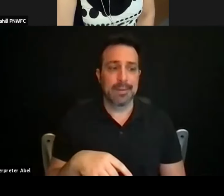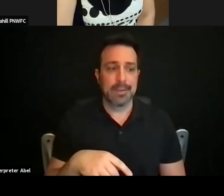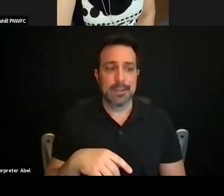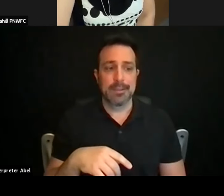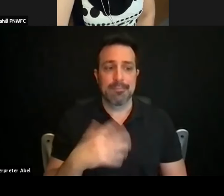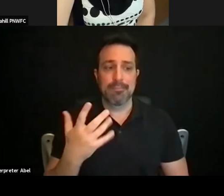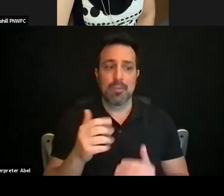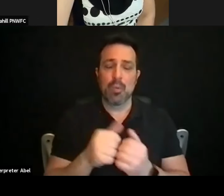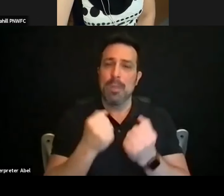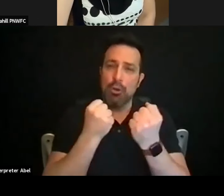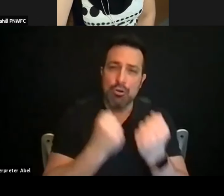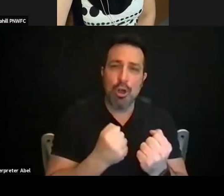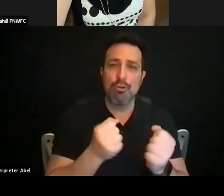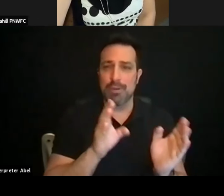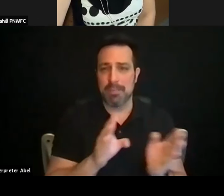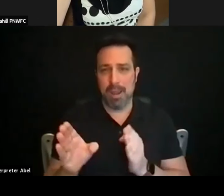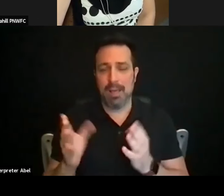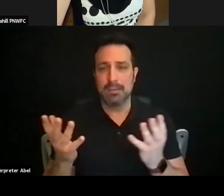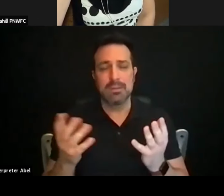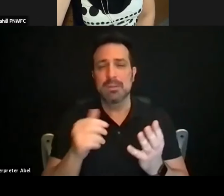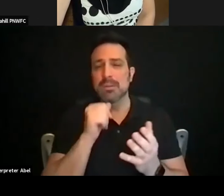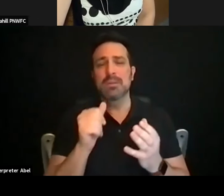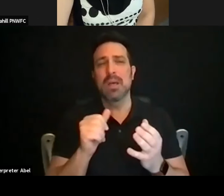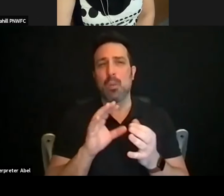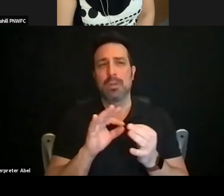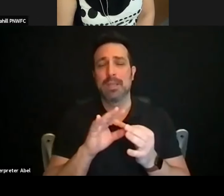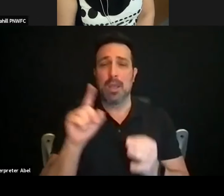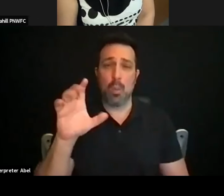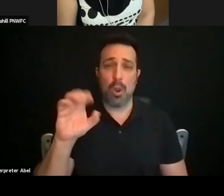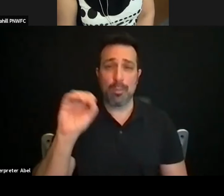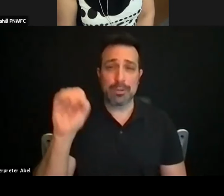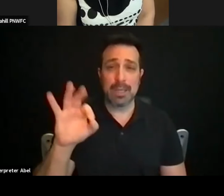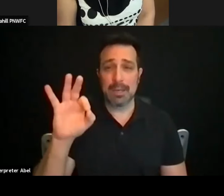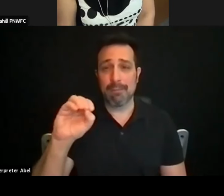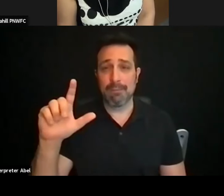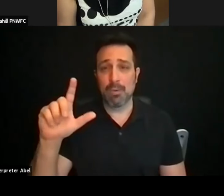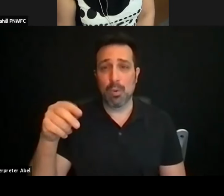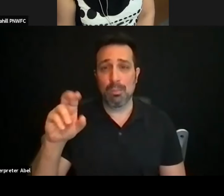veins. All of these different leaders will approach city, county, state, federal government